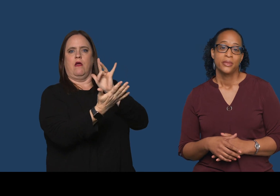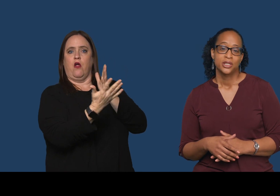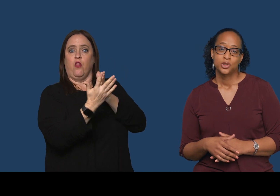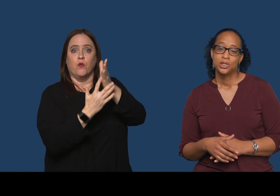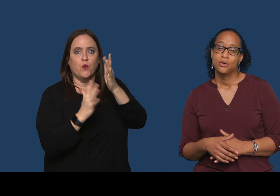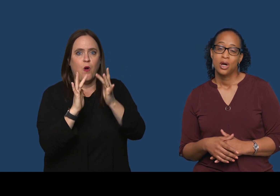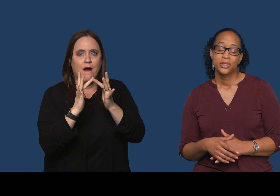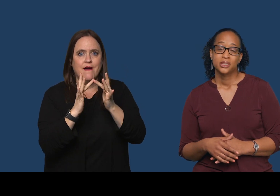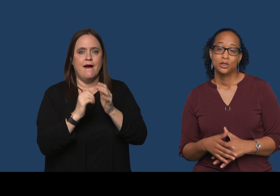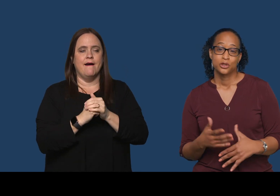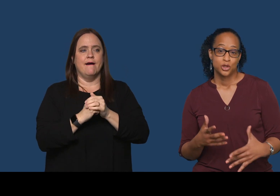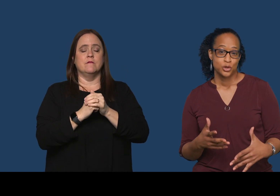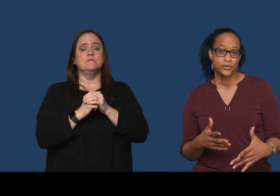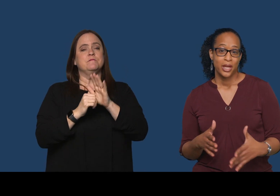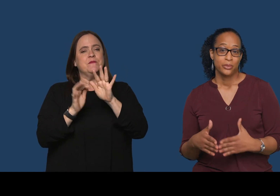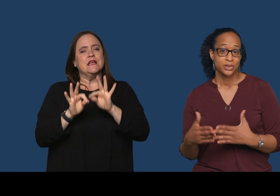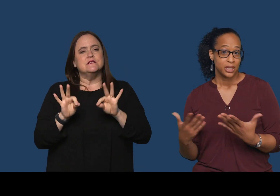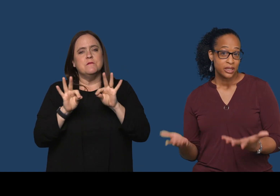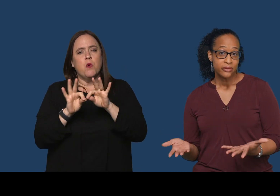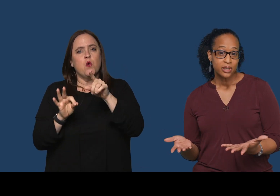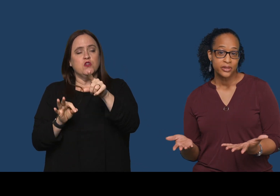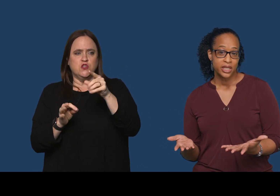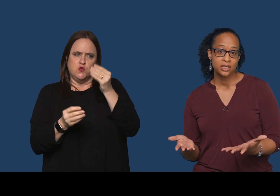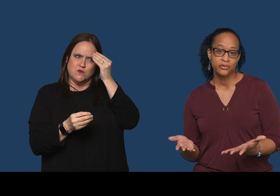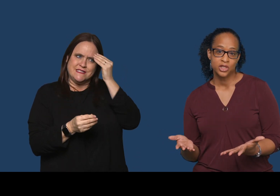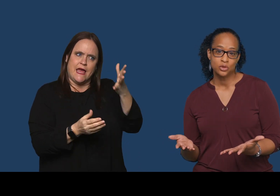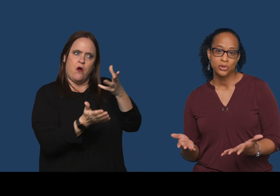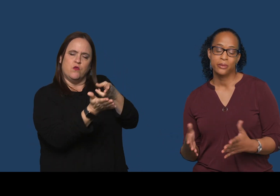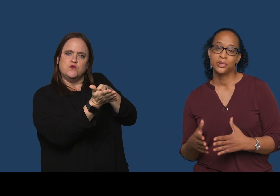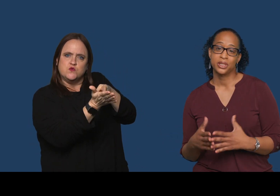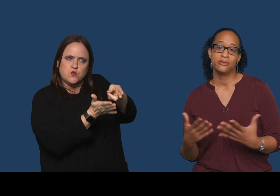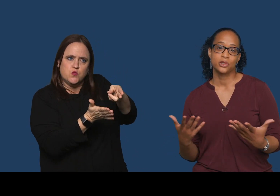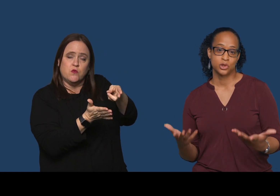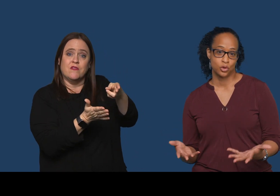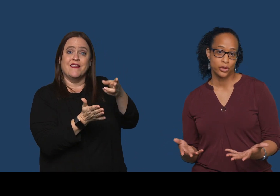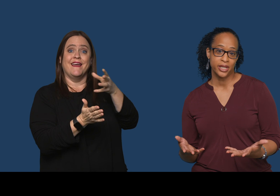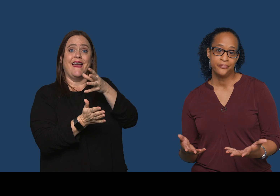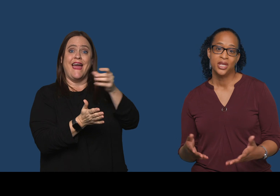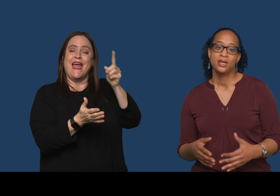Make sure you always tell the truth and believe the individual and believe their story.